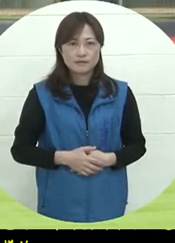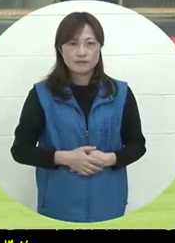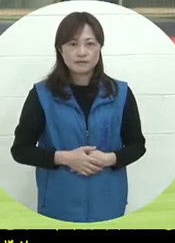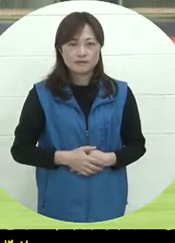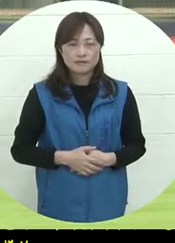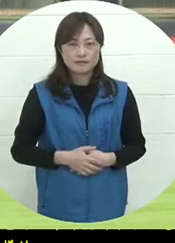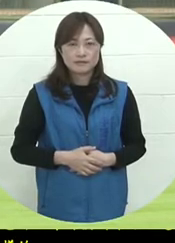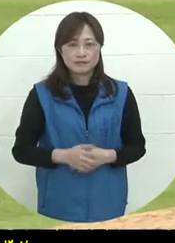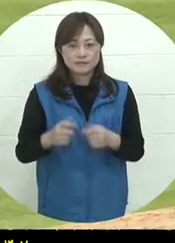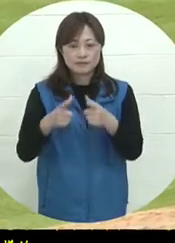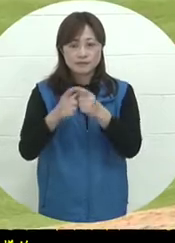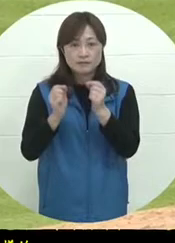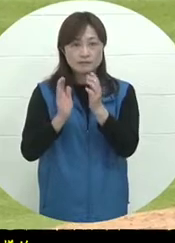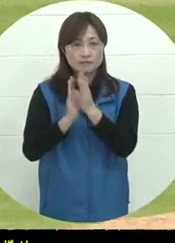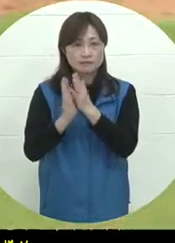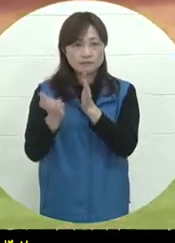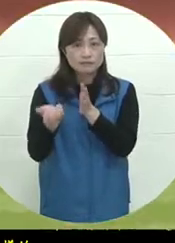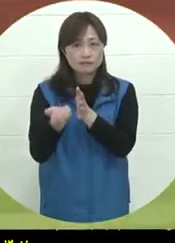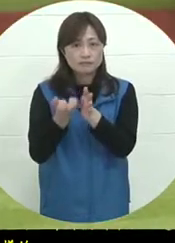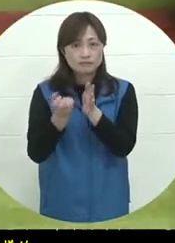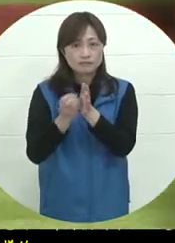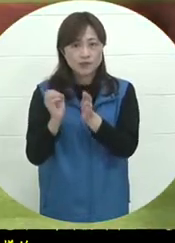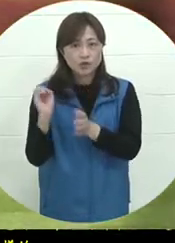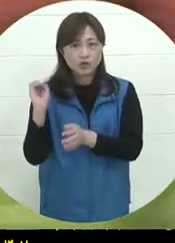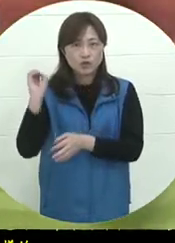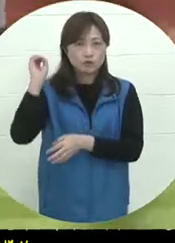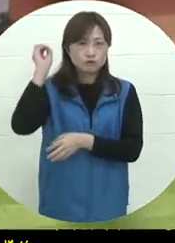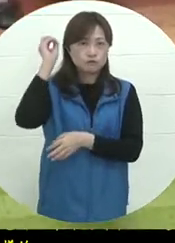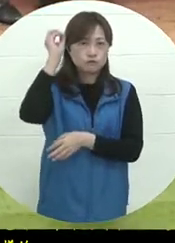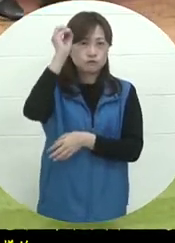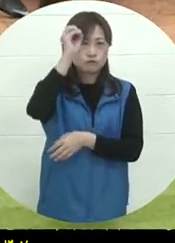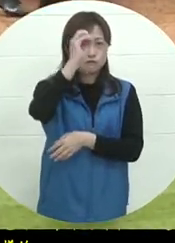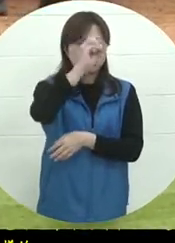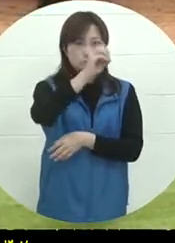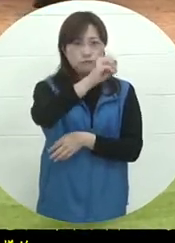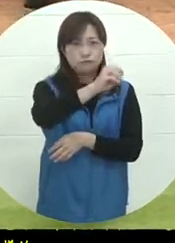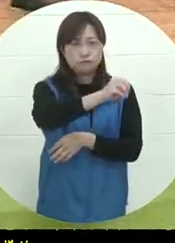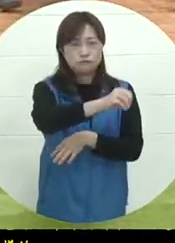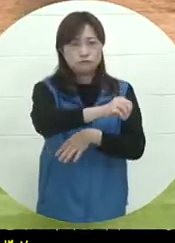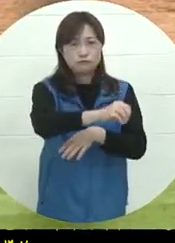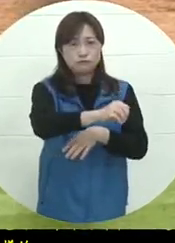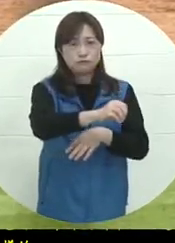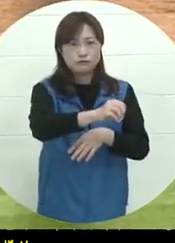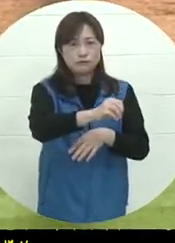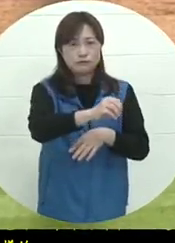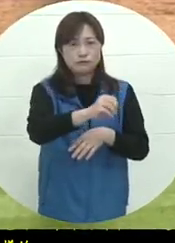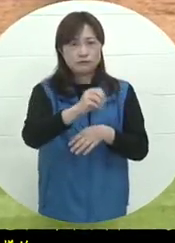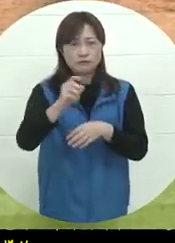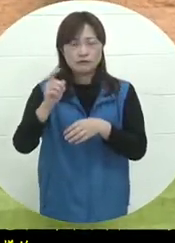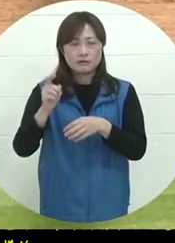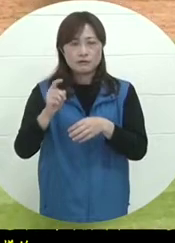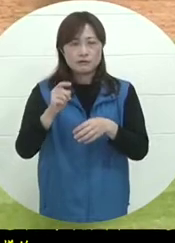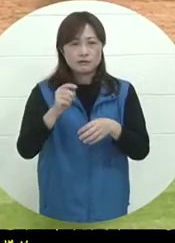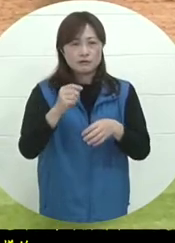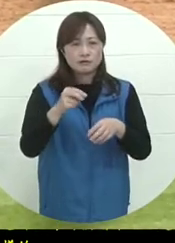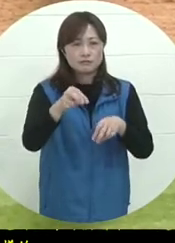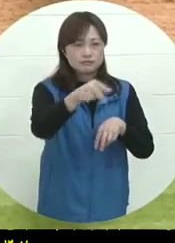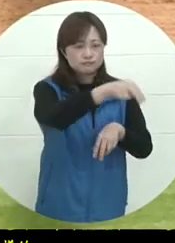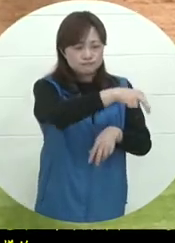the Japanese team was unable to produce a high-flying sacrifice in the African Emirates just now and tied the score.